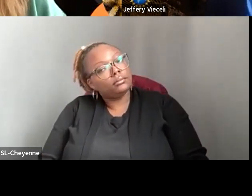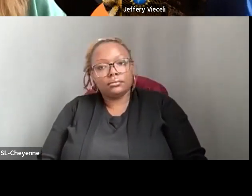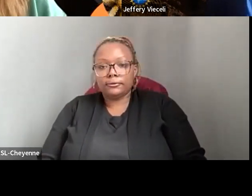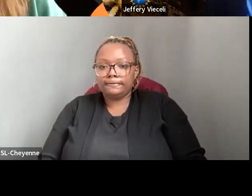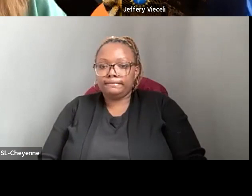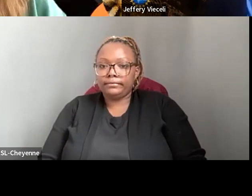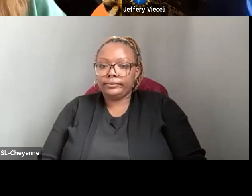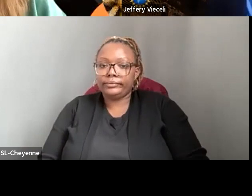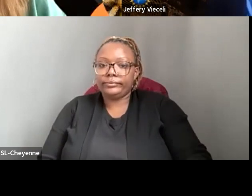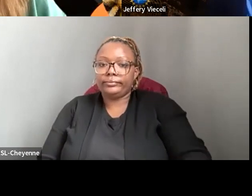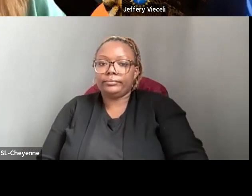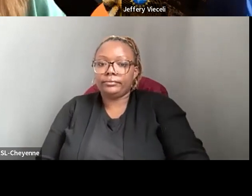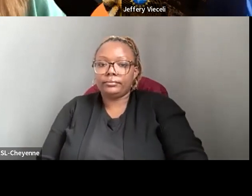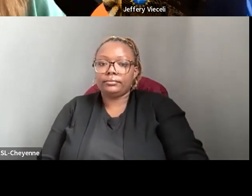Vanessa Richardson: Thank you. We've been getting this question a lot.